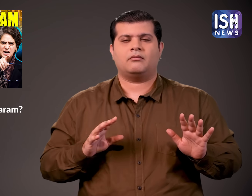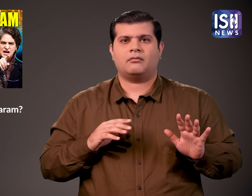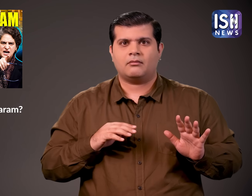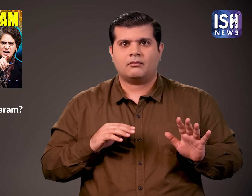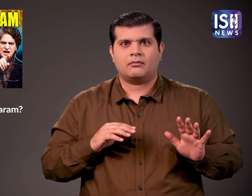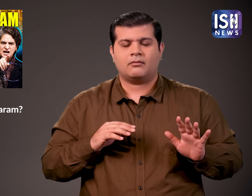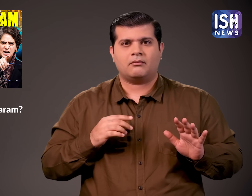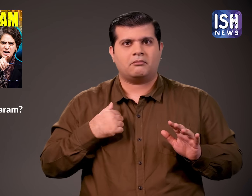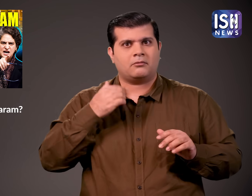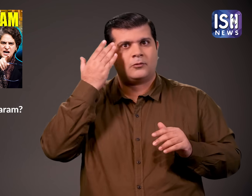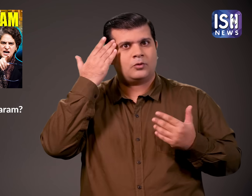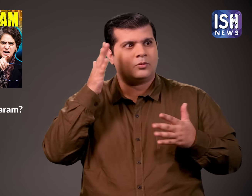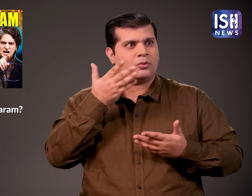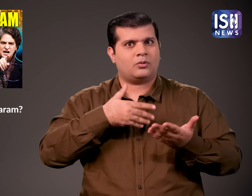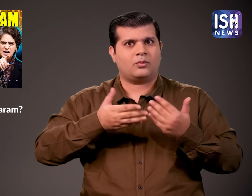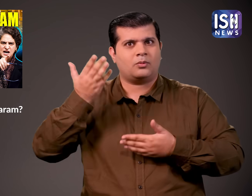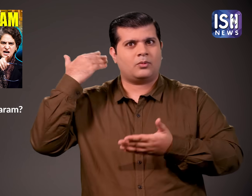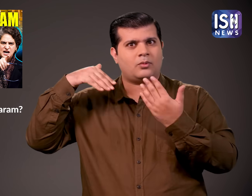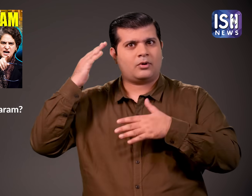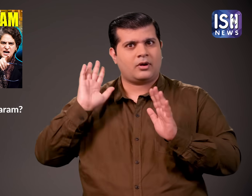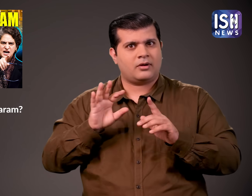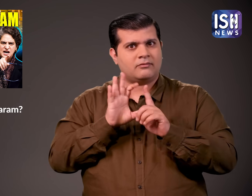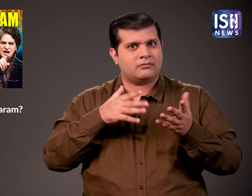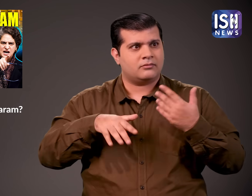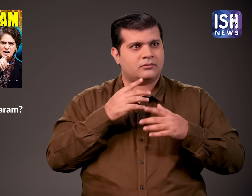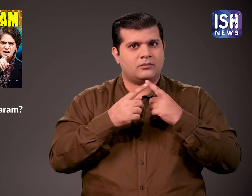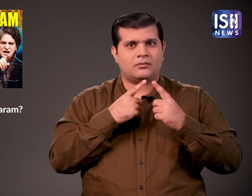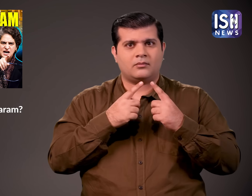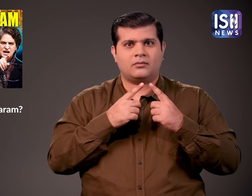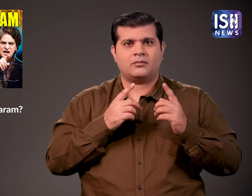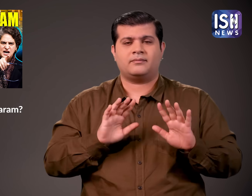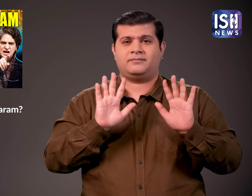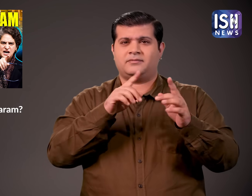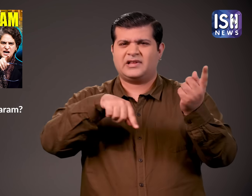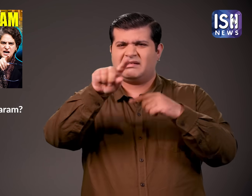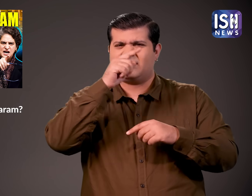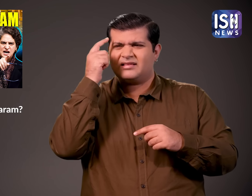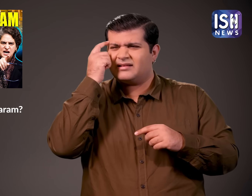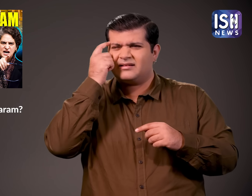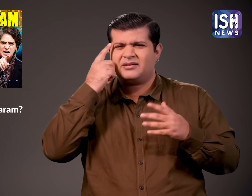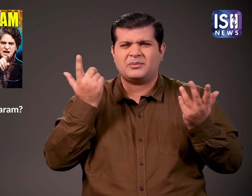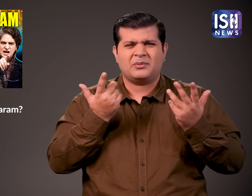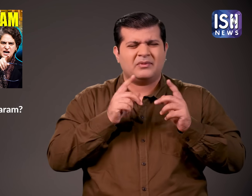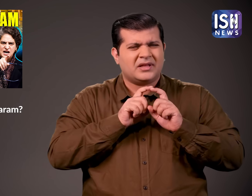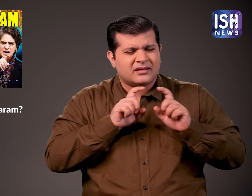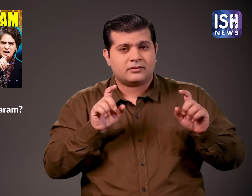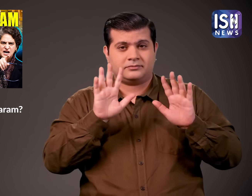Many people were unaware of this background and how sensitive the matter was at the time. Let us surmise this clearly.